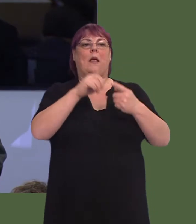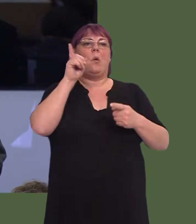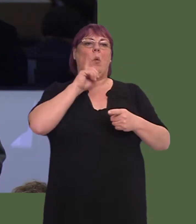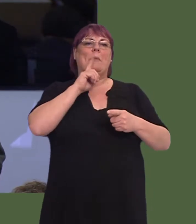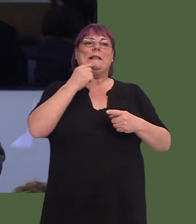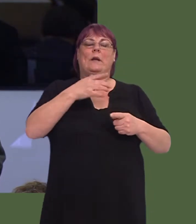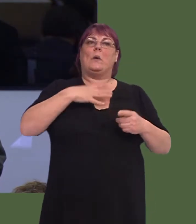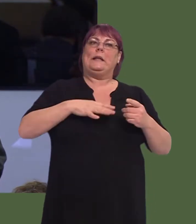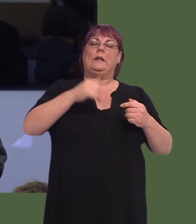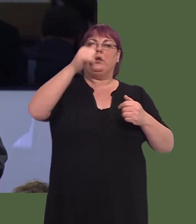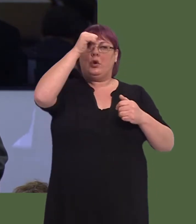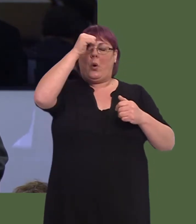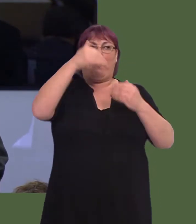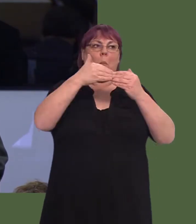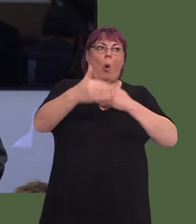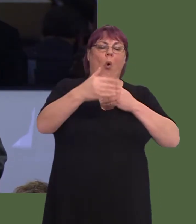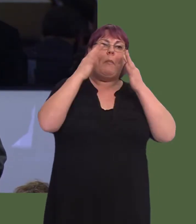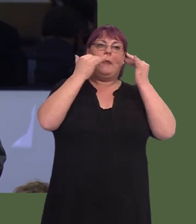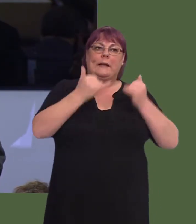importance would encourage them to attend.